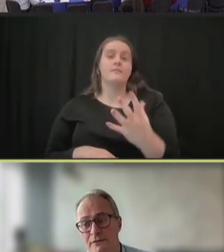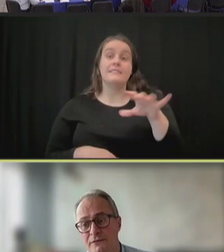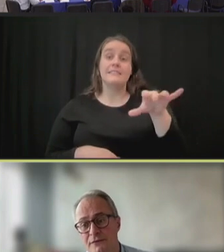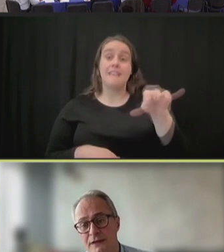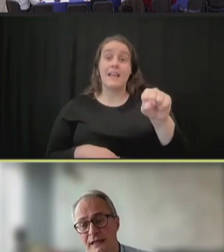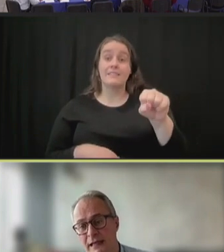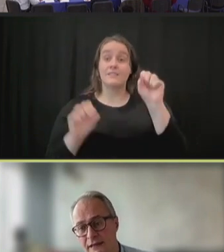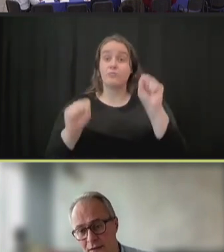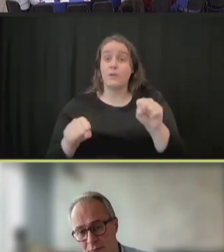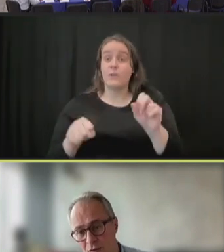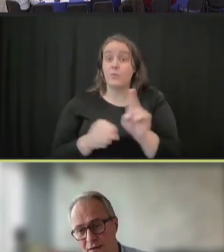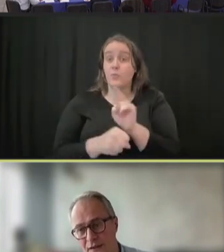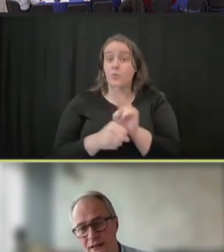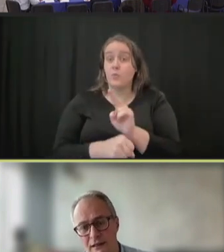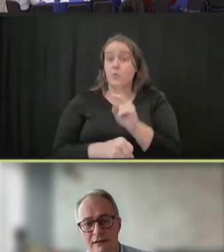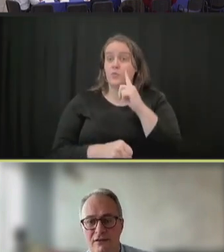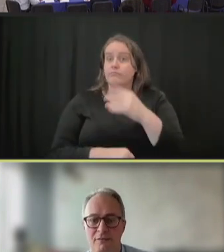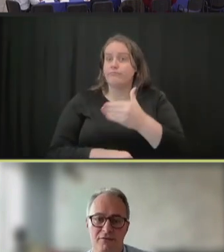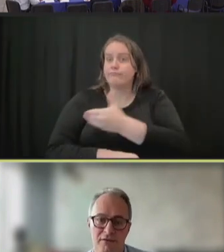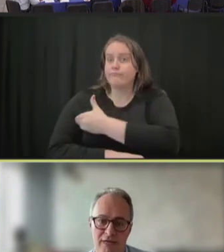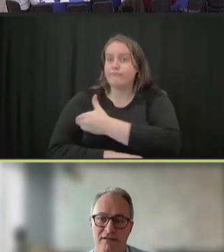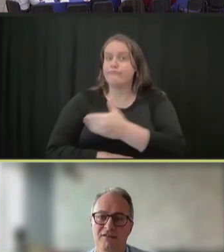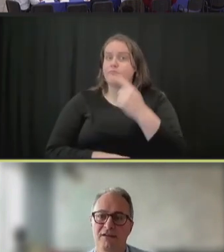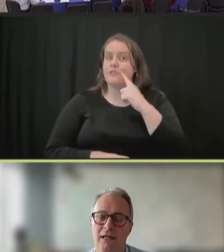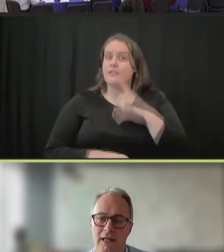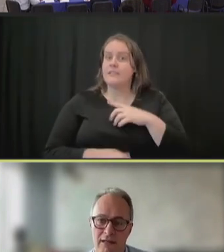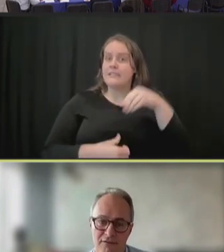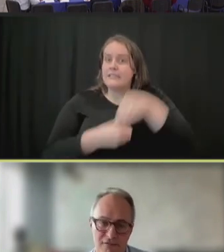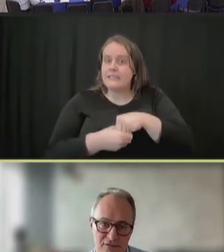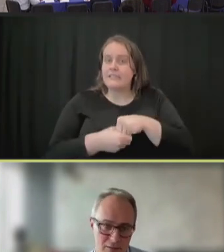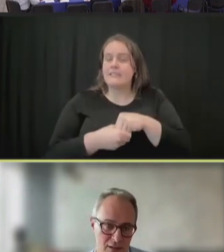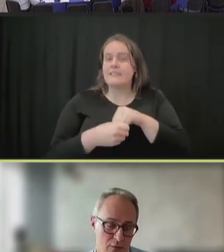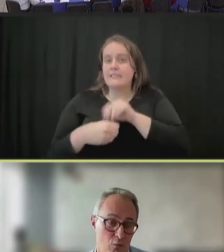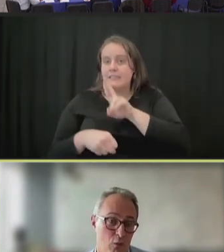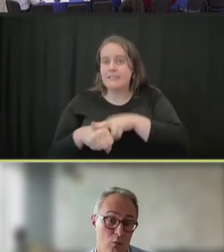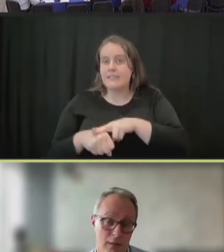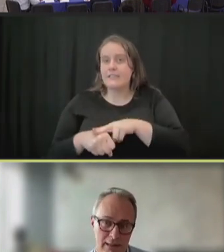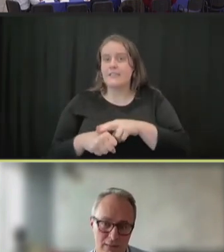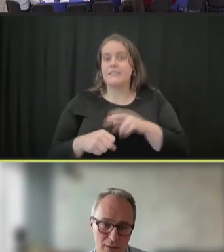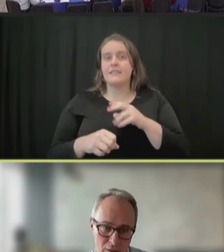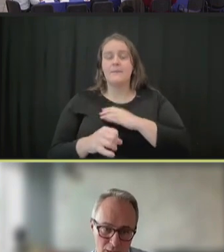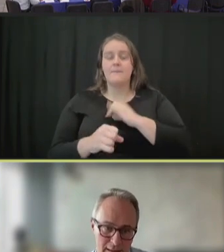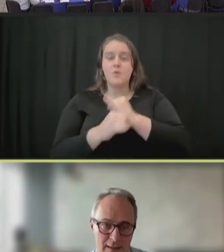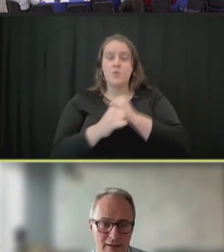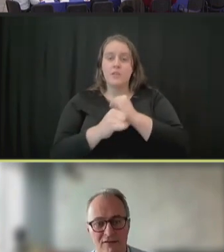of innate immunity in terms of the vaccine against TB. One way that we look at this,